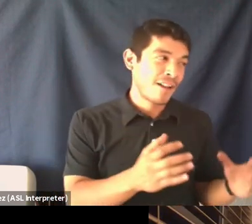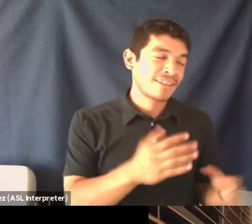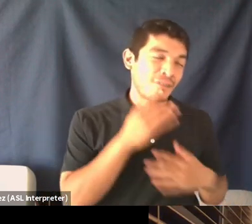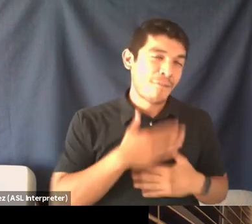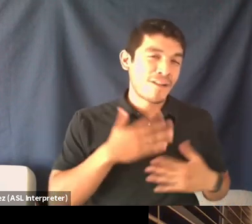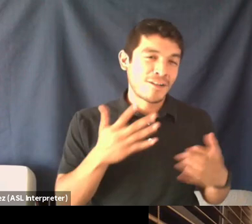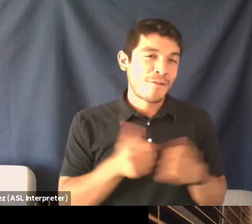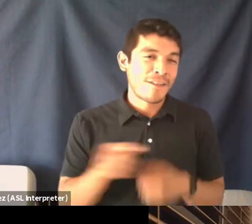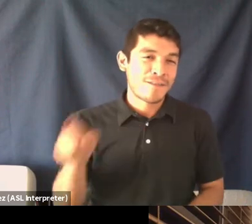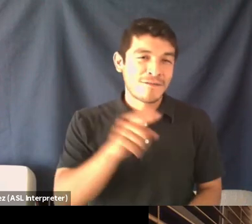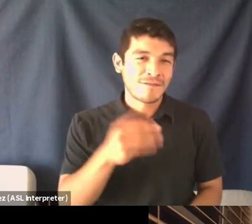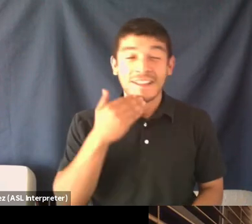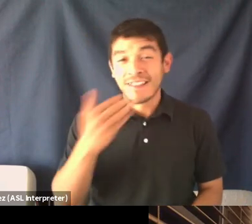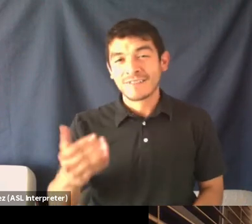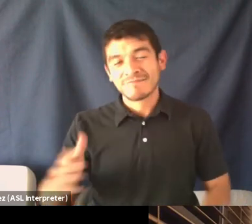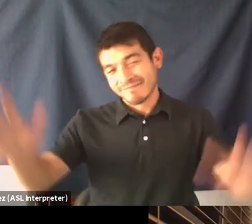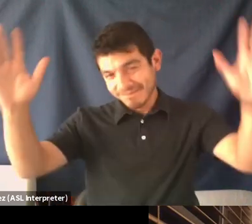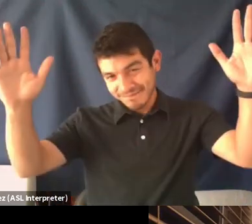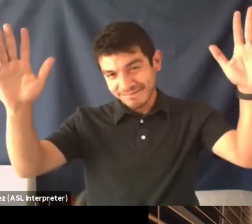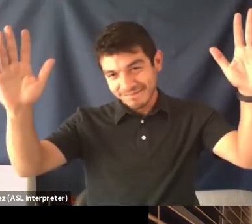All right, thank you Gabe. Thank you Gabe.